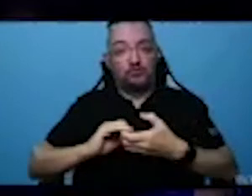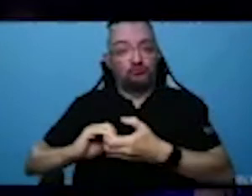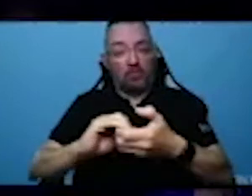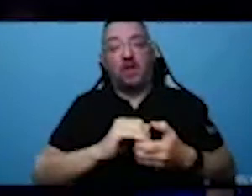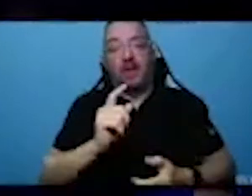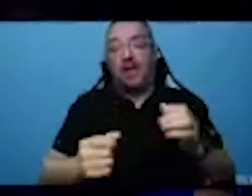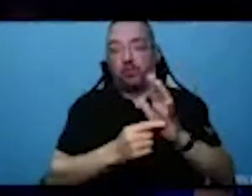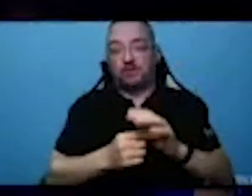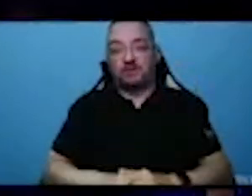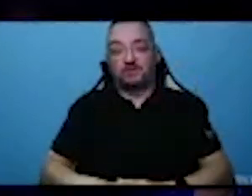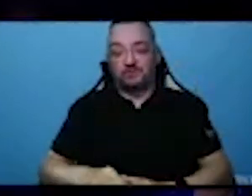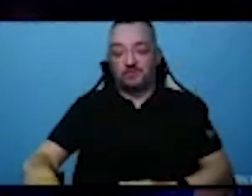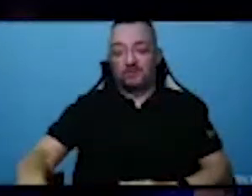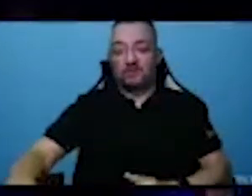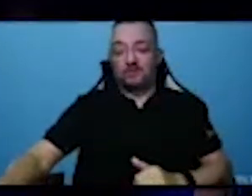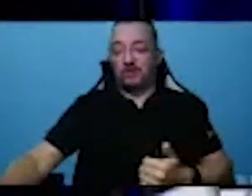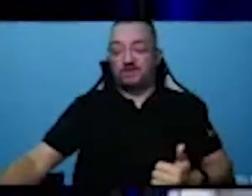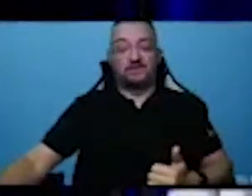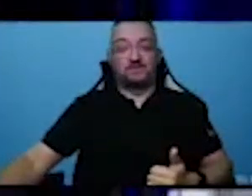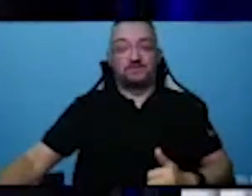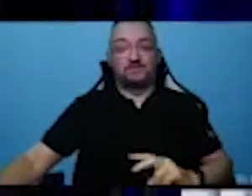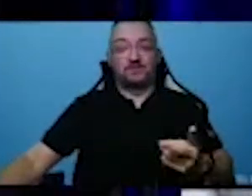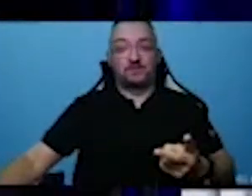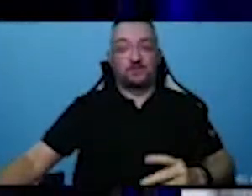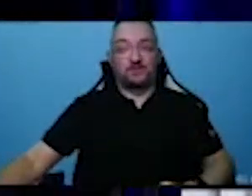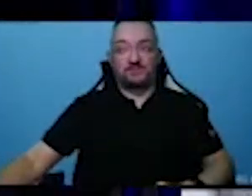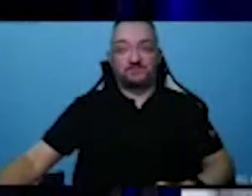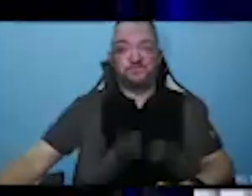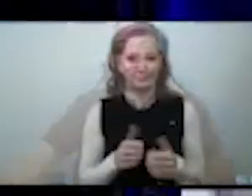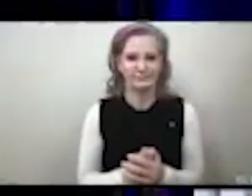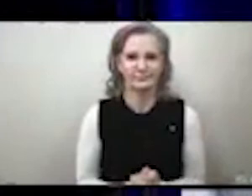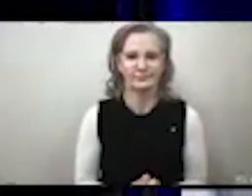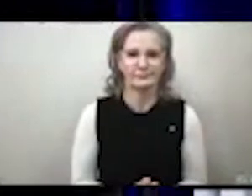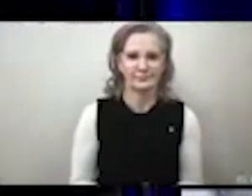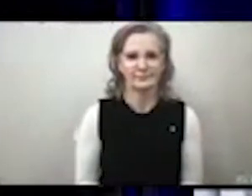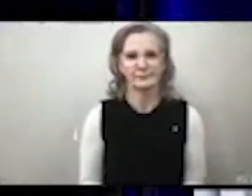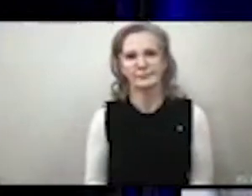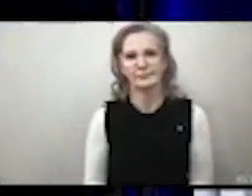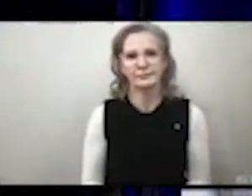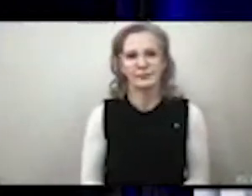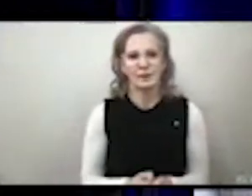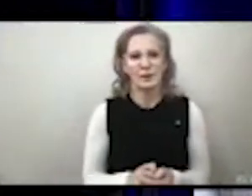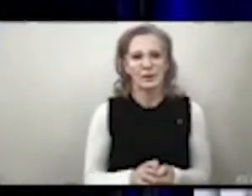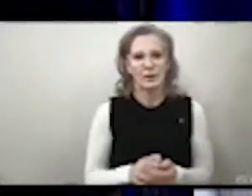Talat, thank you very much for that. Well, those are the accounts, um, from the four Working Groups and I think it's pretty obvious to anyone listening to